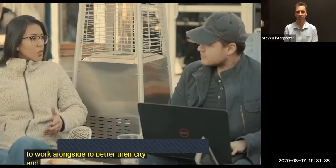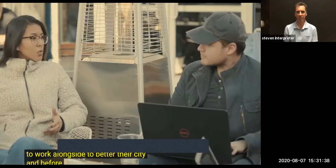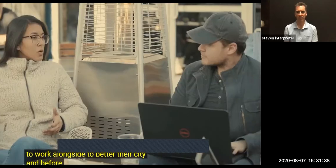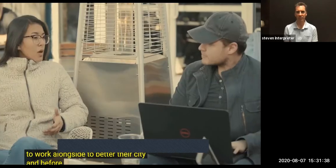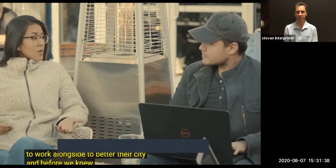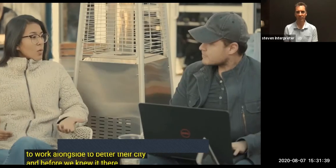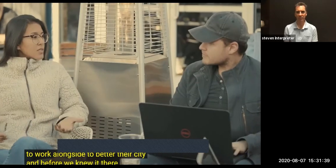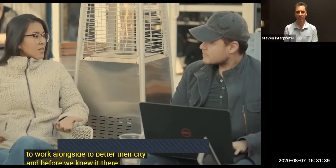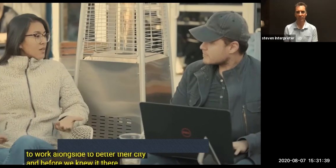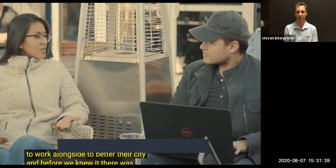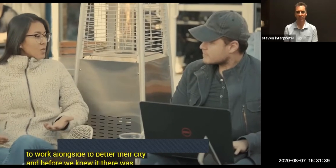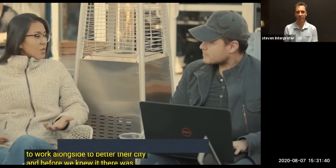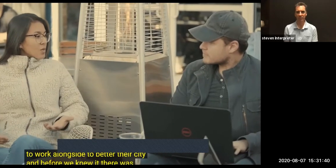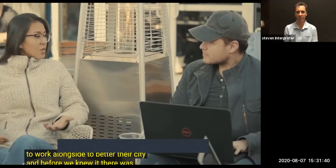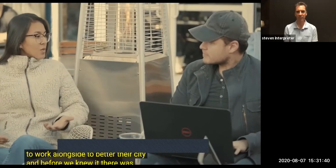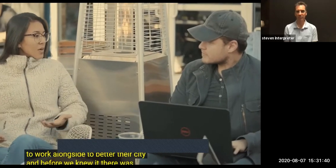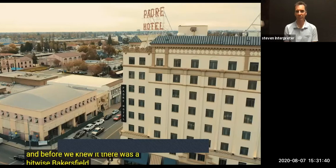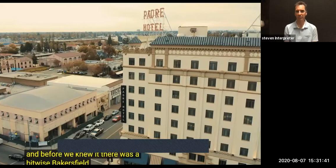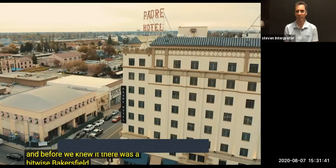Before we knew it was a bit wise Bakersfield.